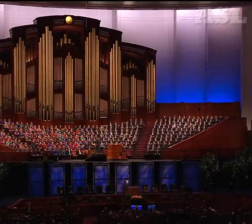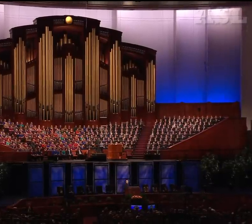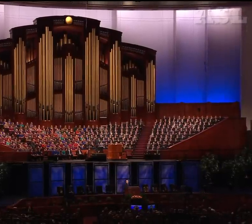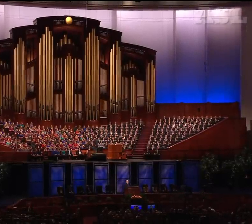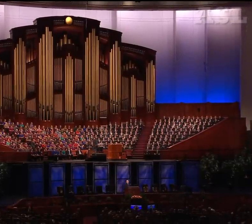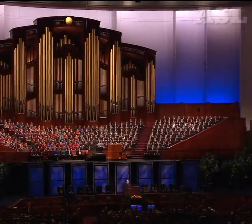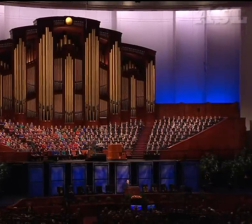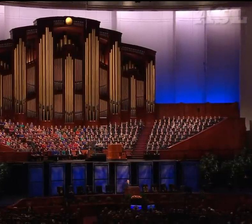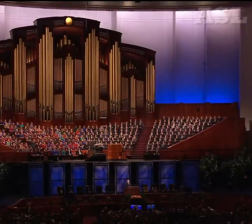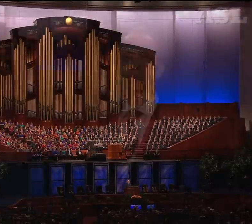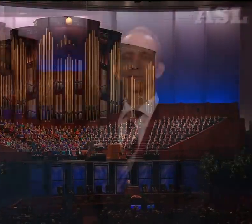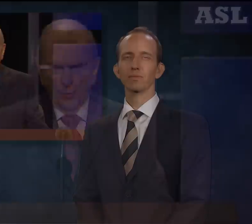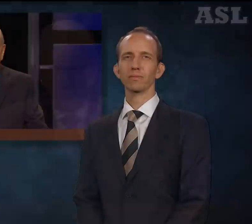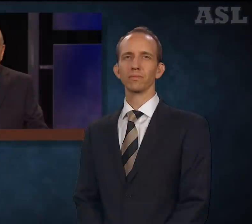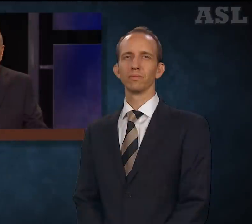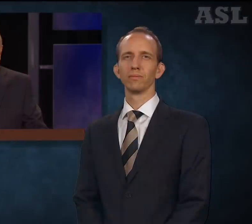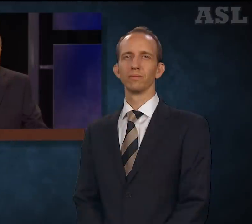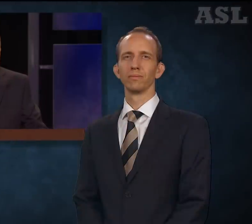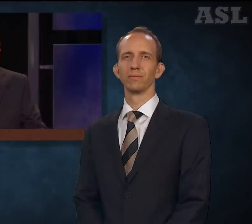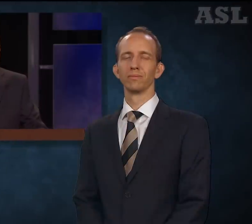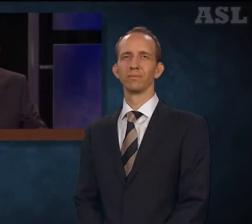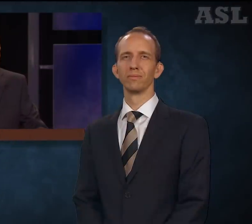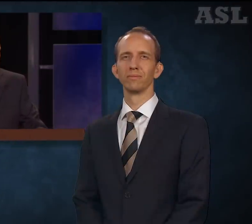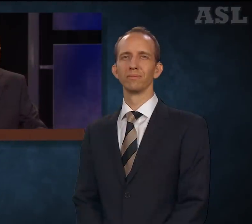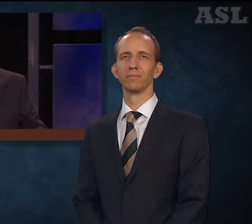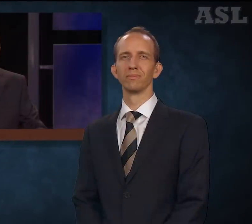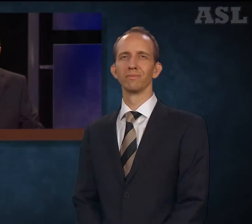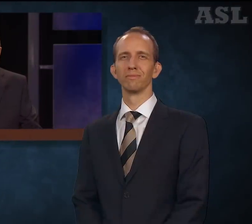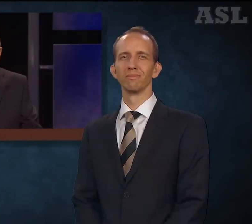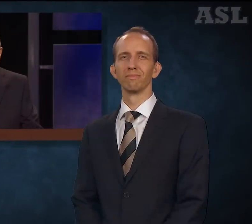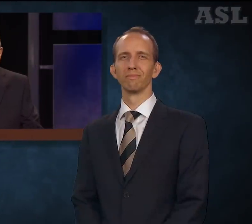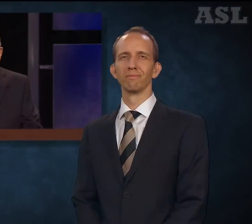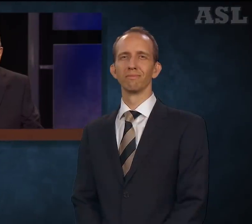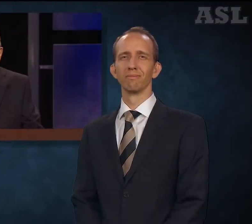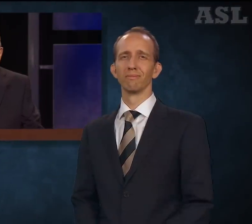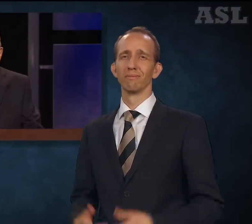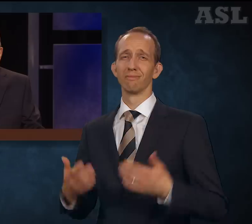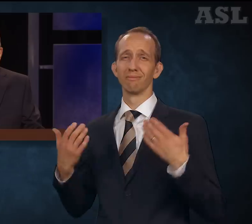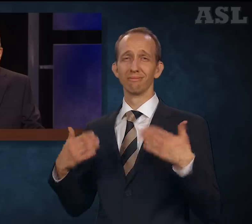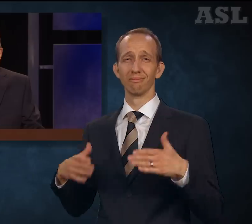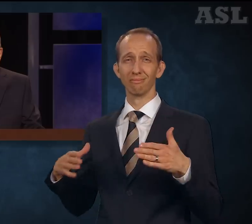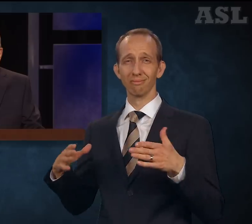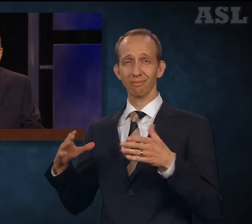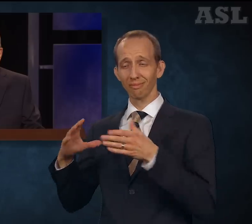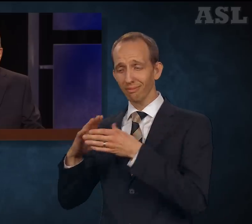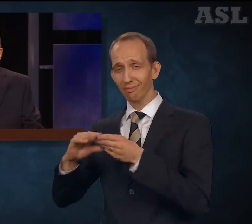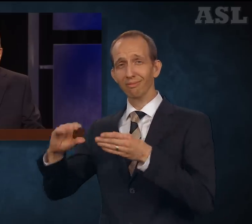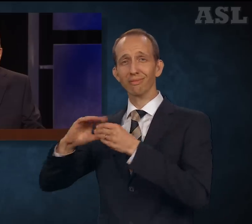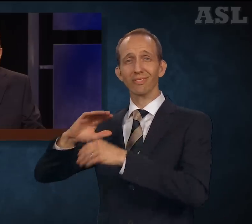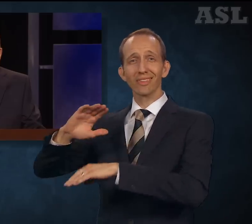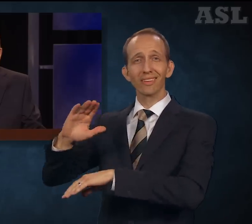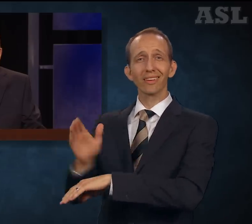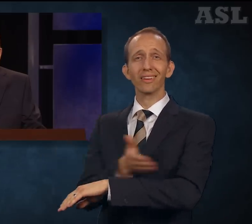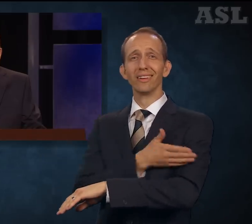PRESIDENT RUSSELL M. NELSON: